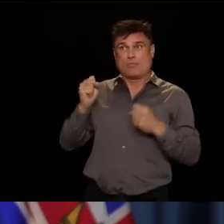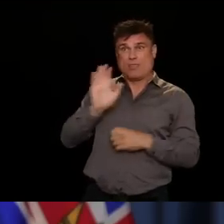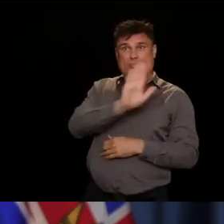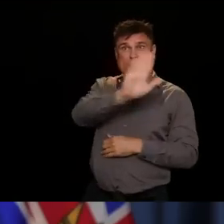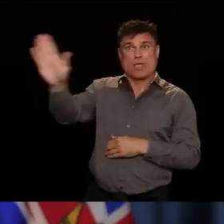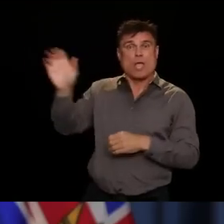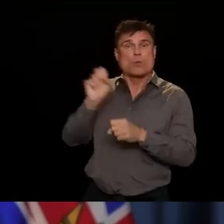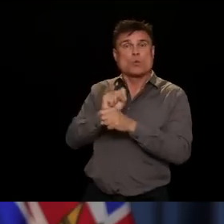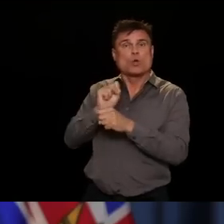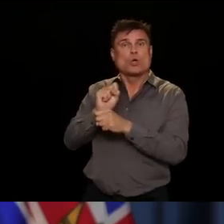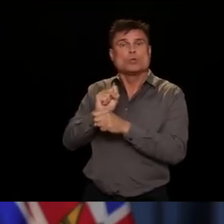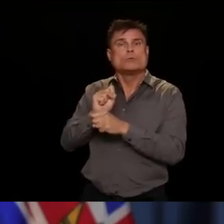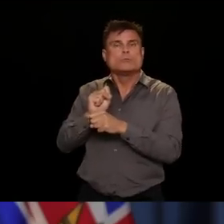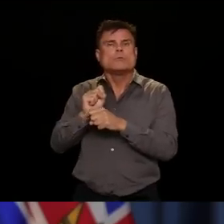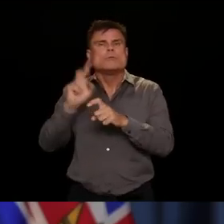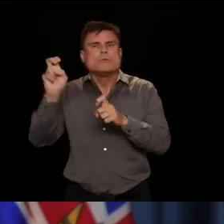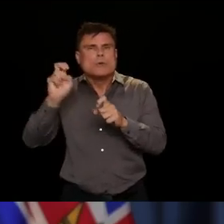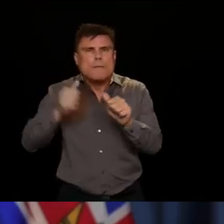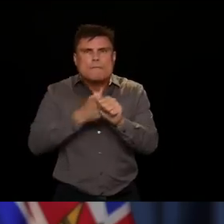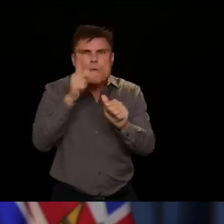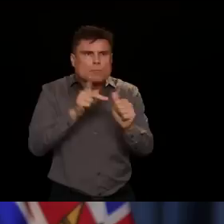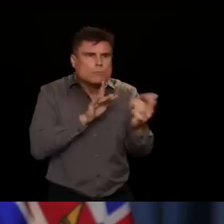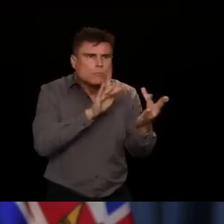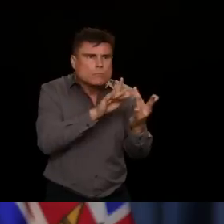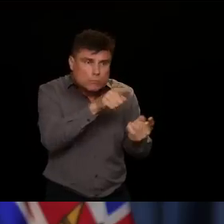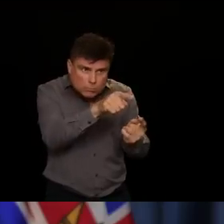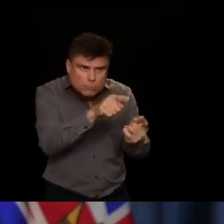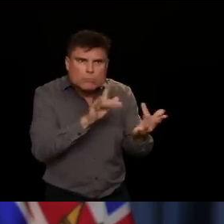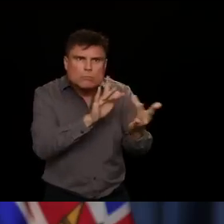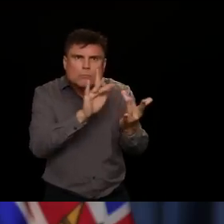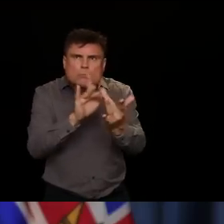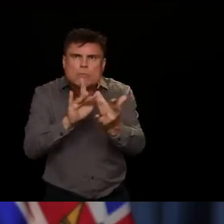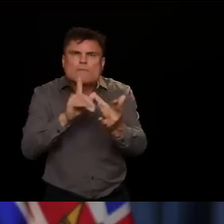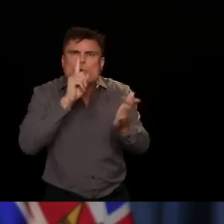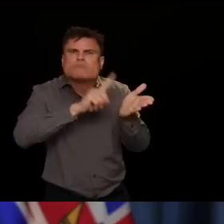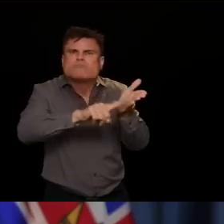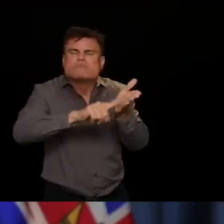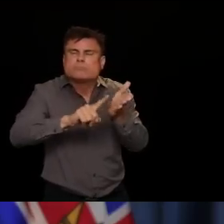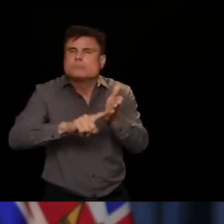that was always there, this is the bread-and-butter work of public health,